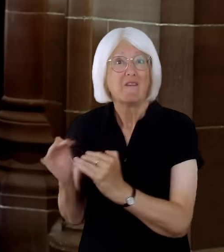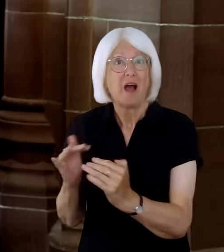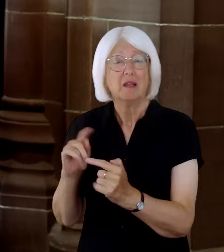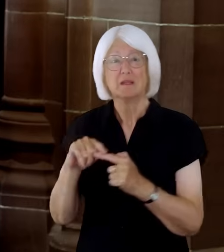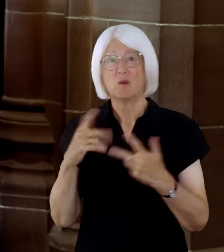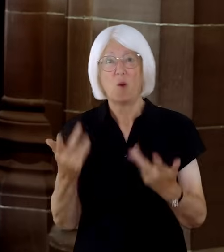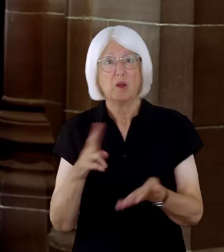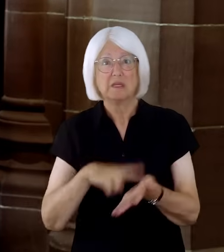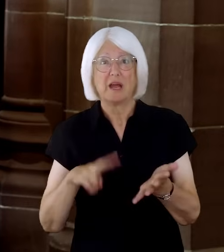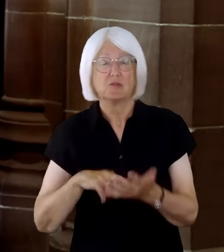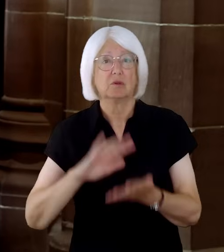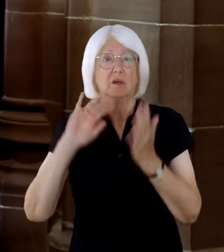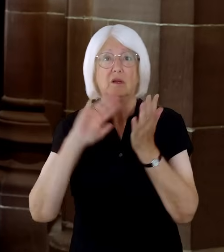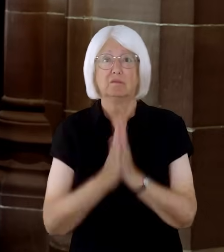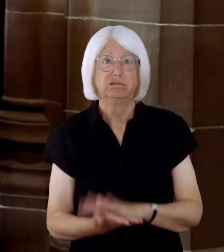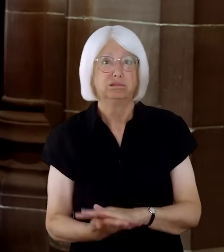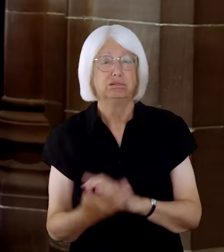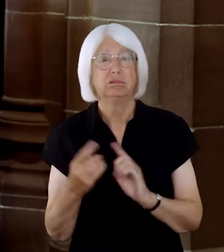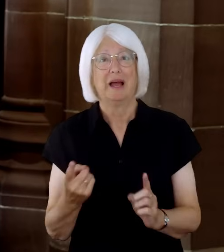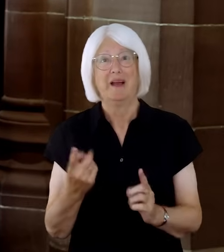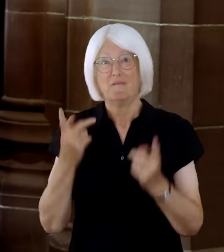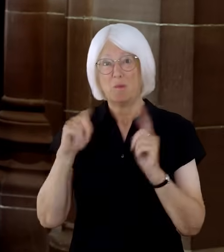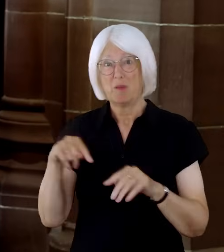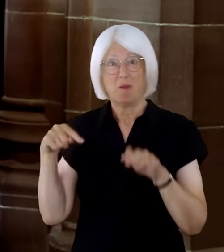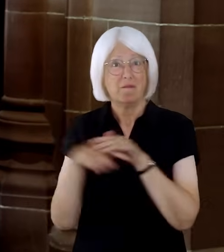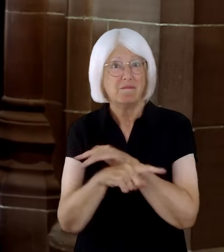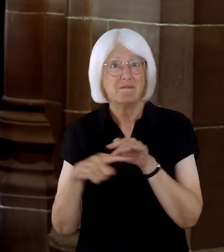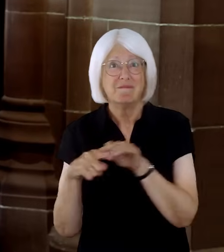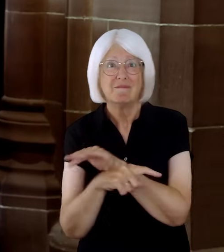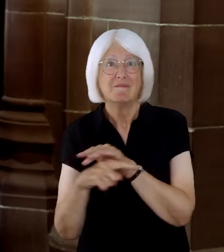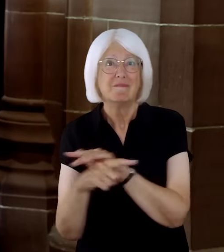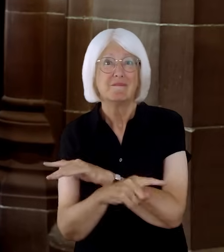by natural disasters and for those fleeing their homelands.